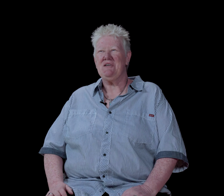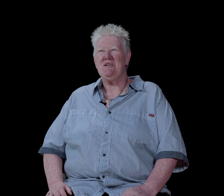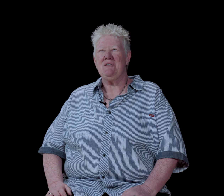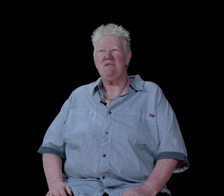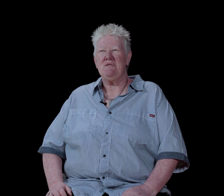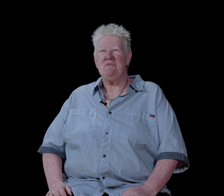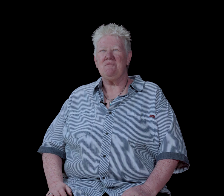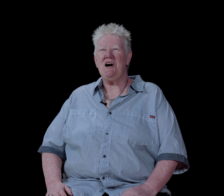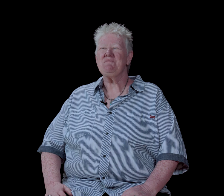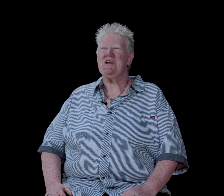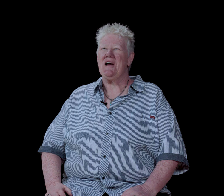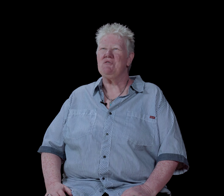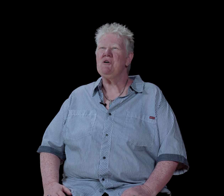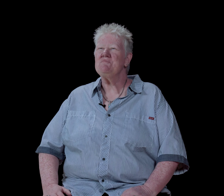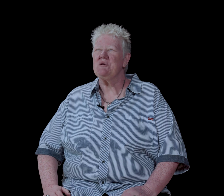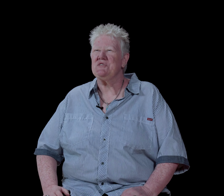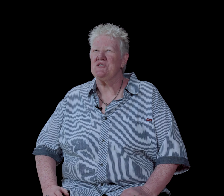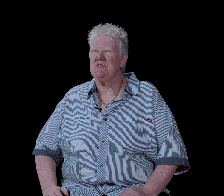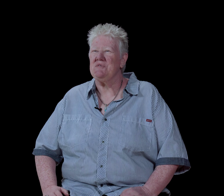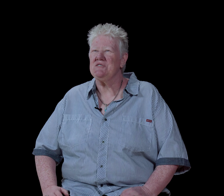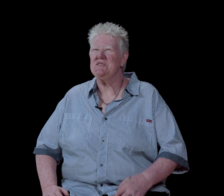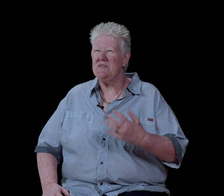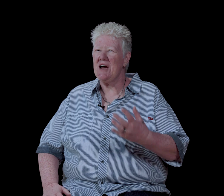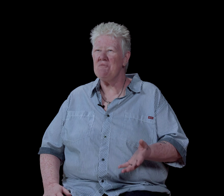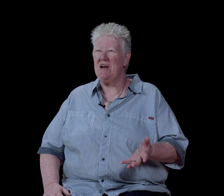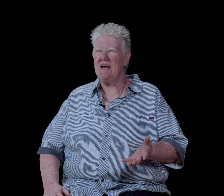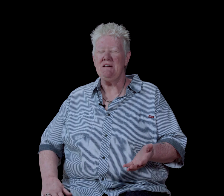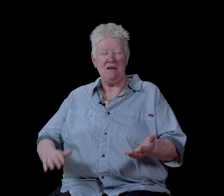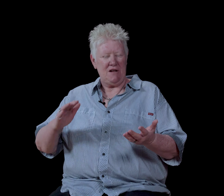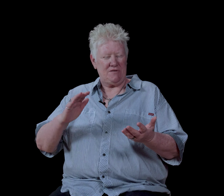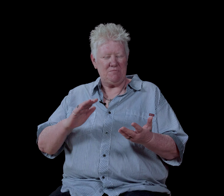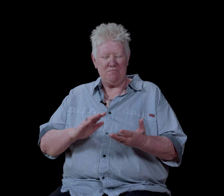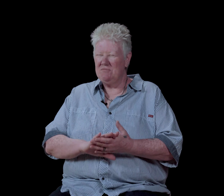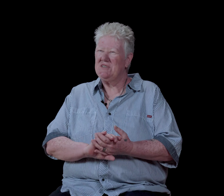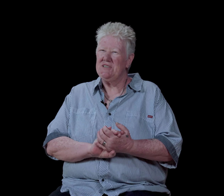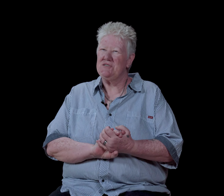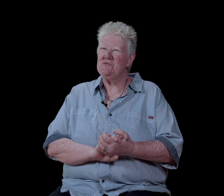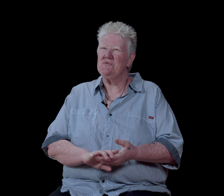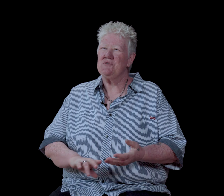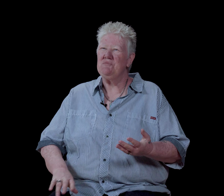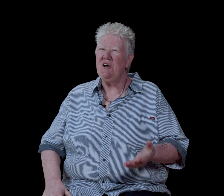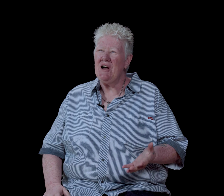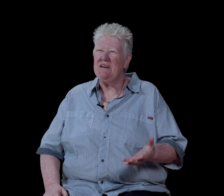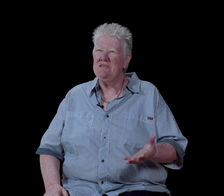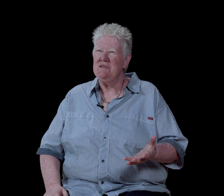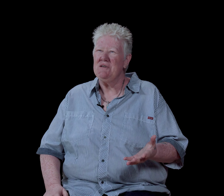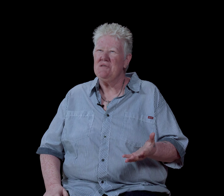I thought, "Well, I'm gonna have a homecoming tournament." Then that way the School for the Blind